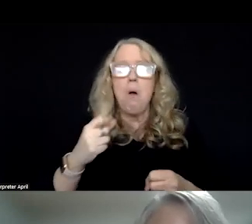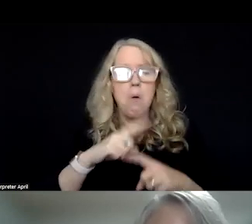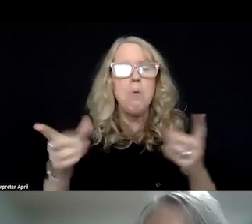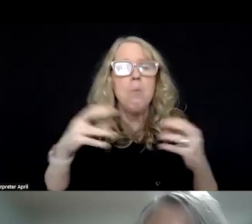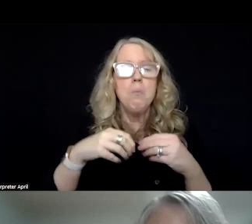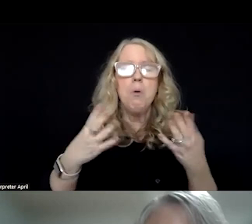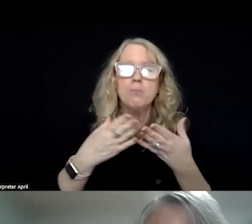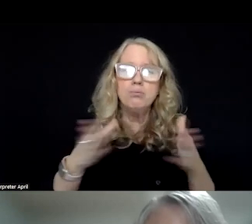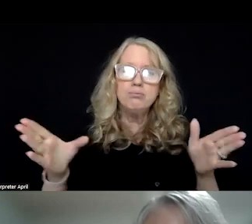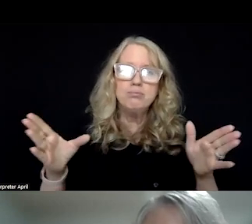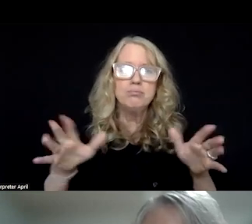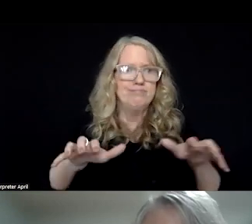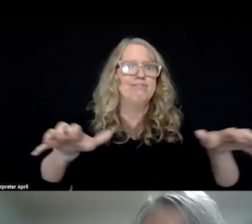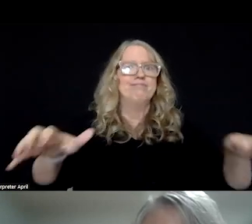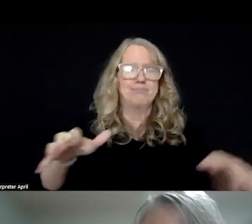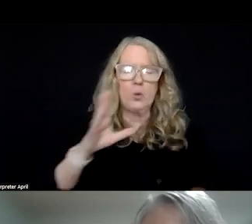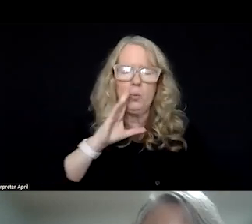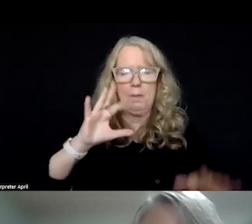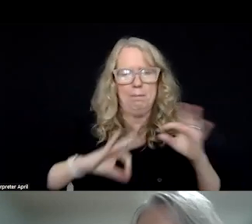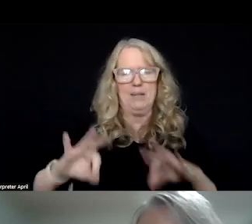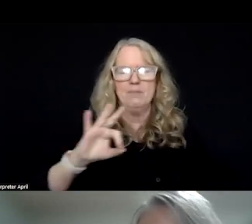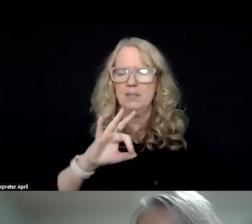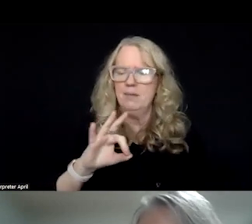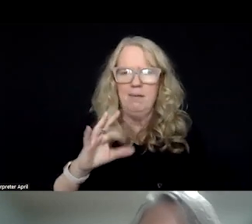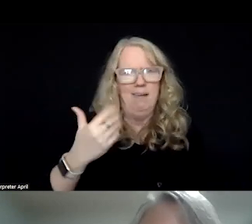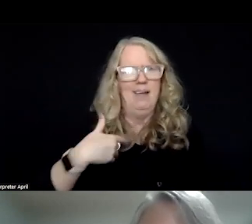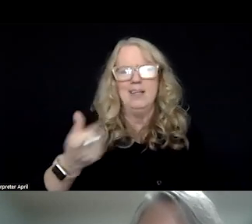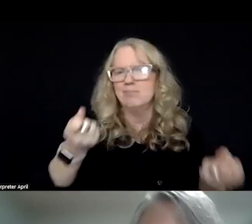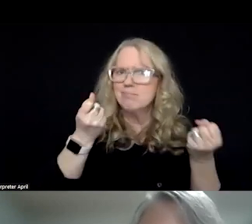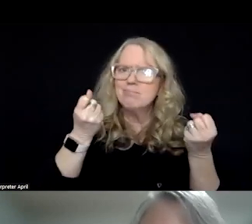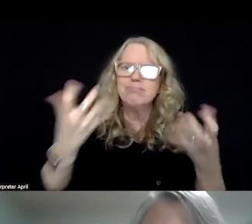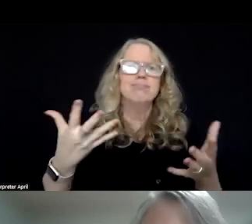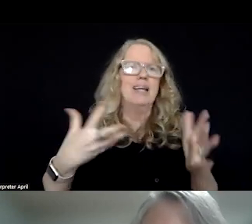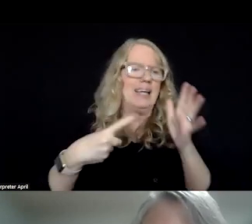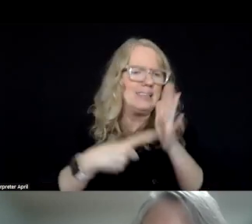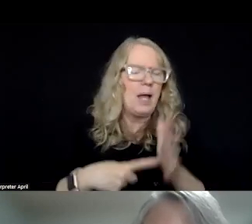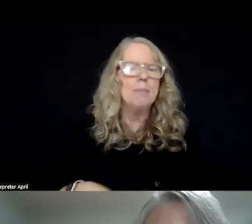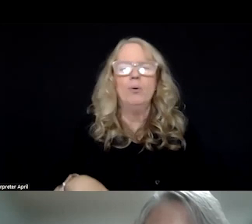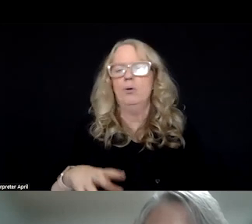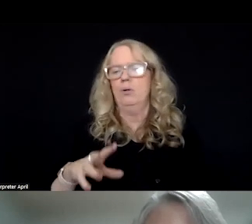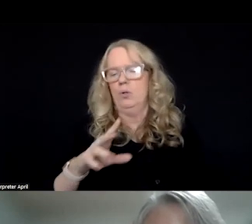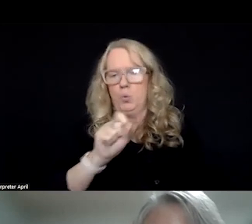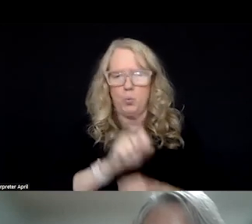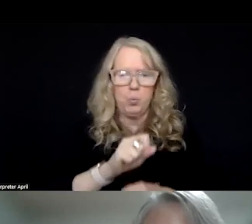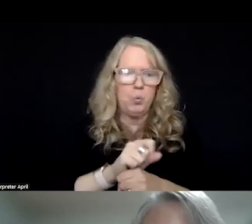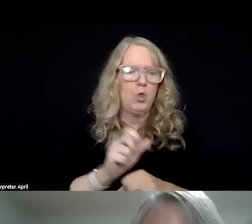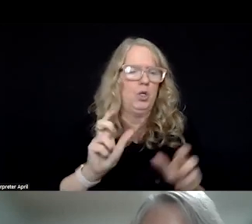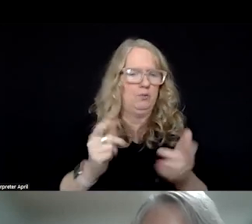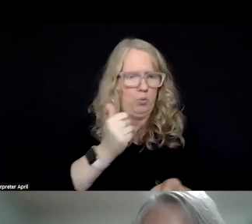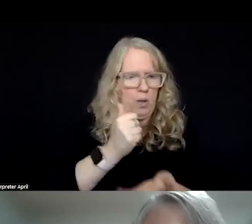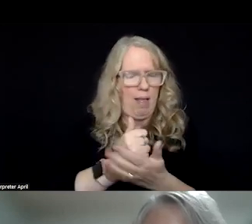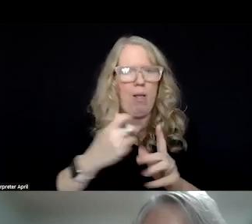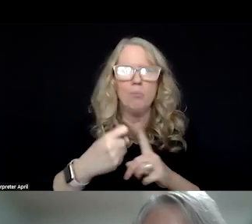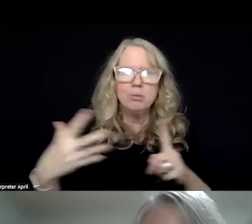WOULD BENEFIT FROM IT AS WELL. IT HAS A TON OF EXAMPLES ABOUT HOW FOLKS ARE BUILDING CAPACITY.